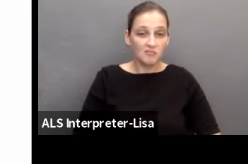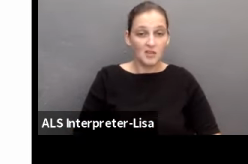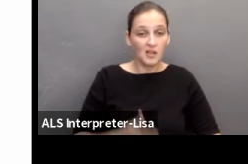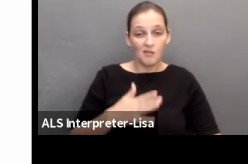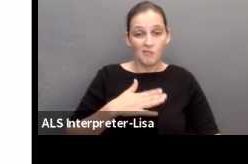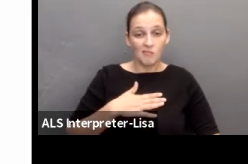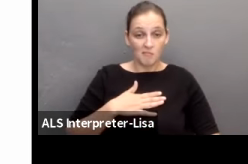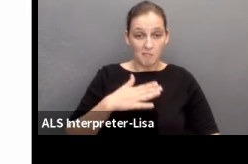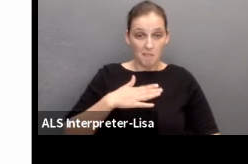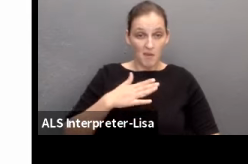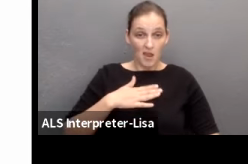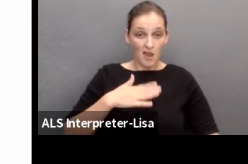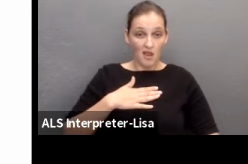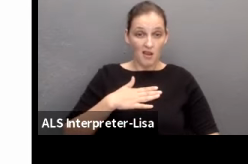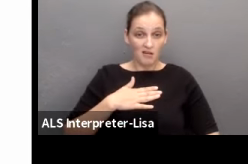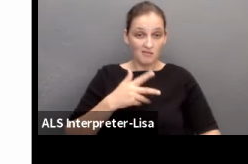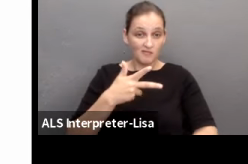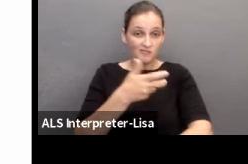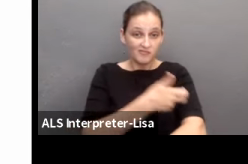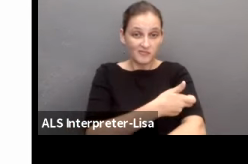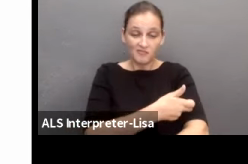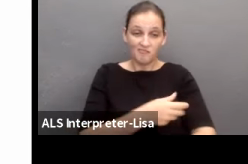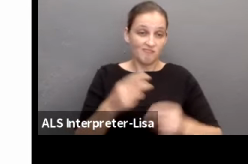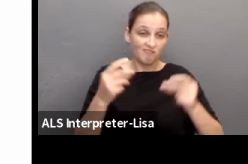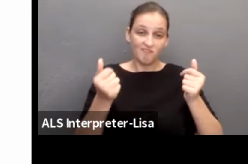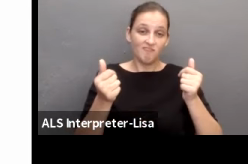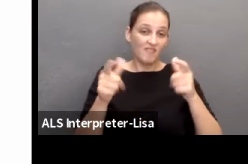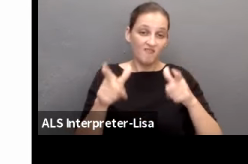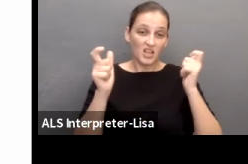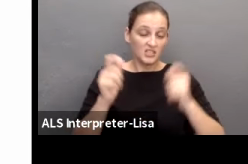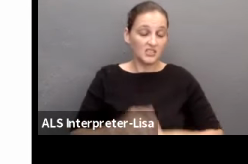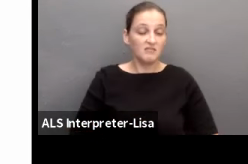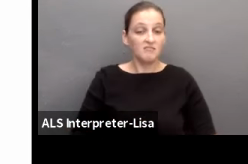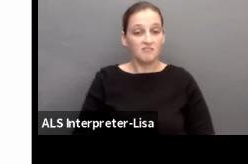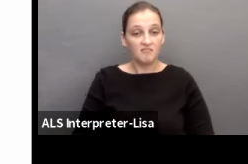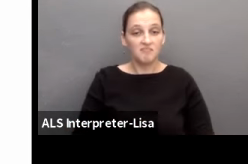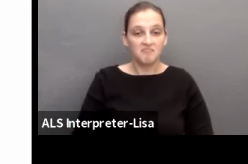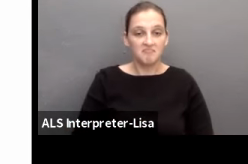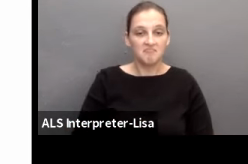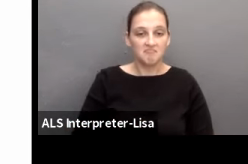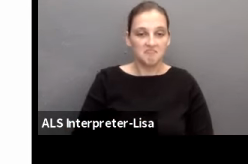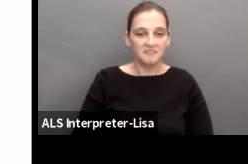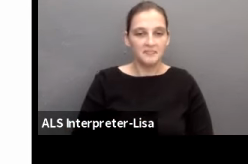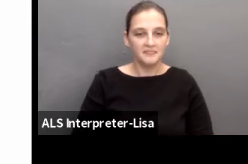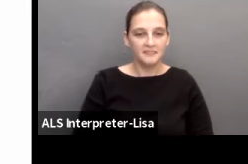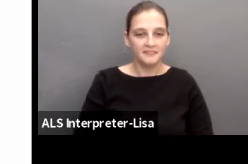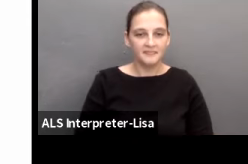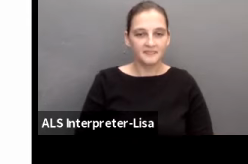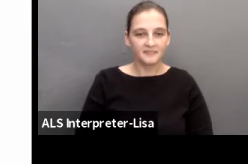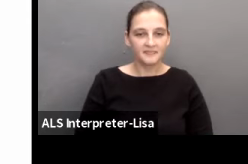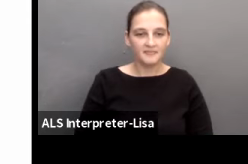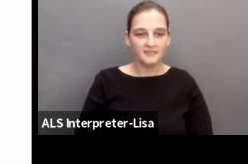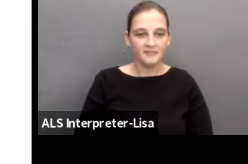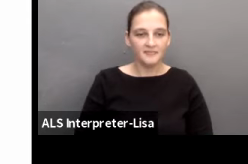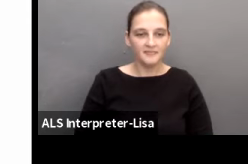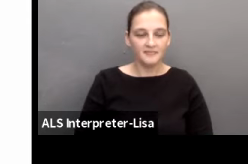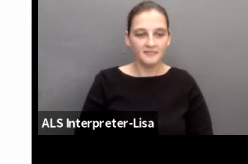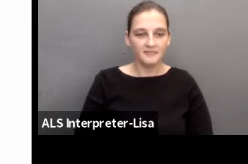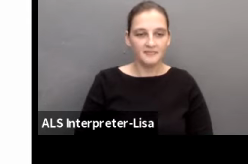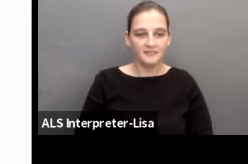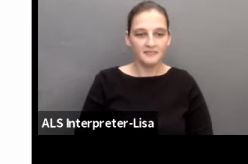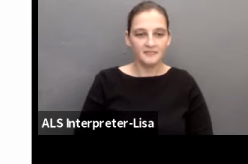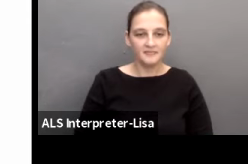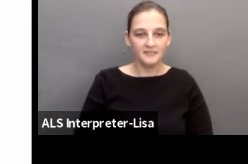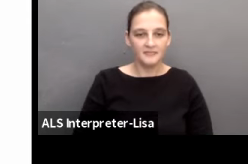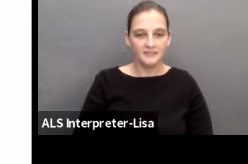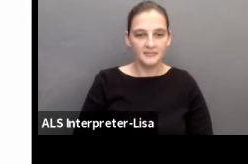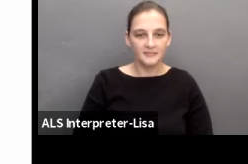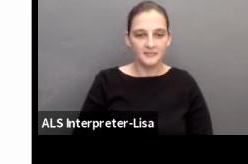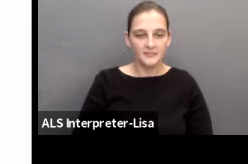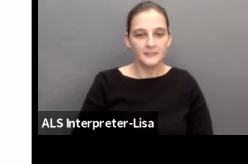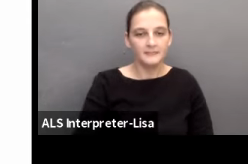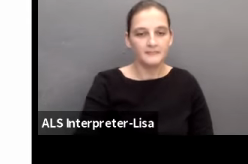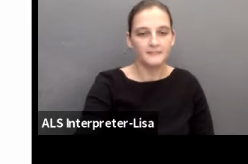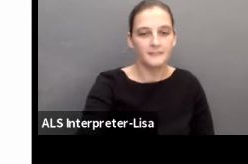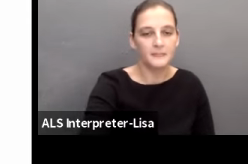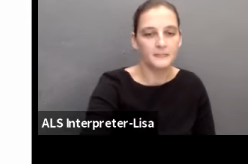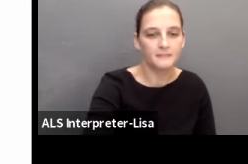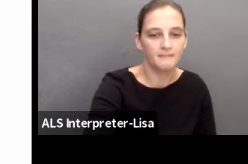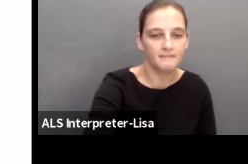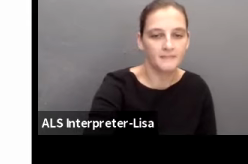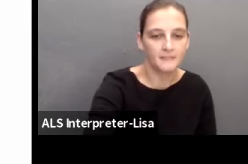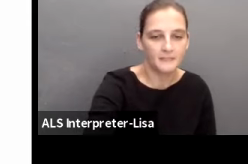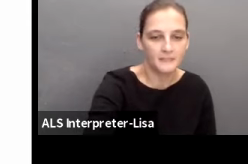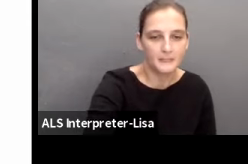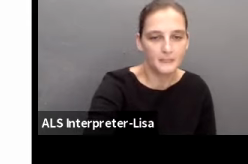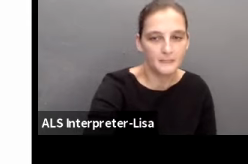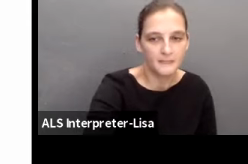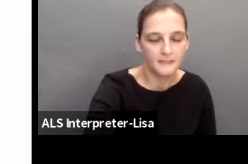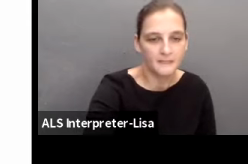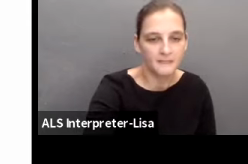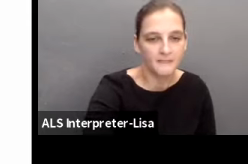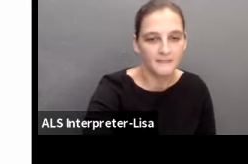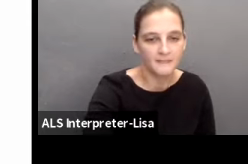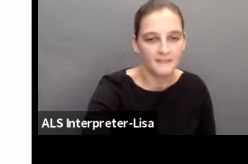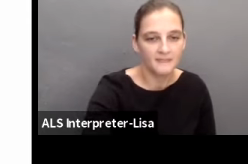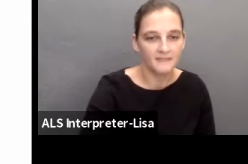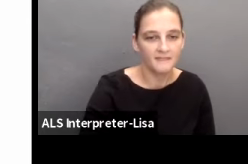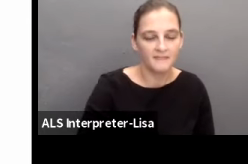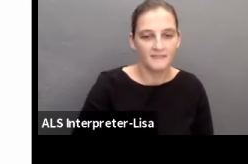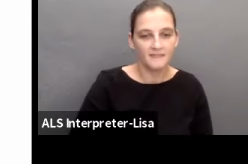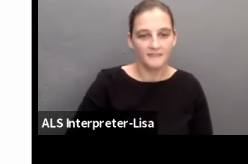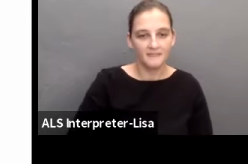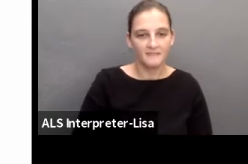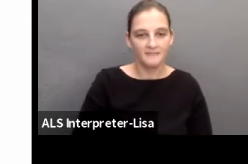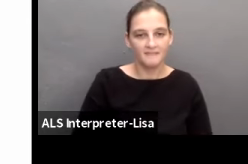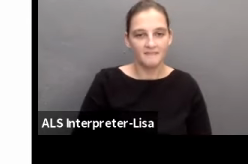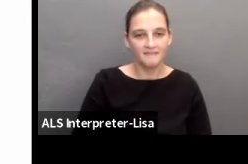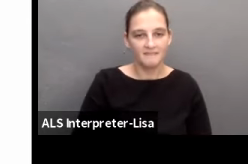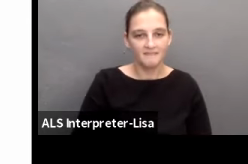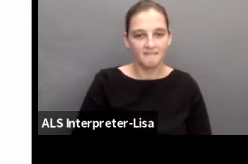when I got mine, mine were like really fast.